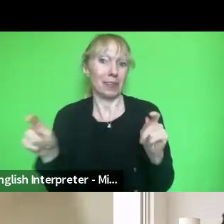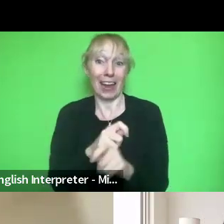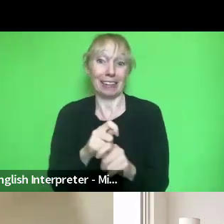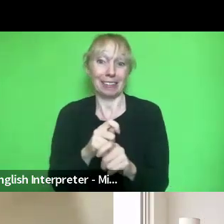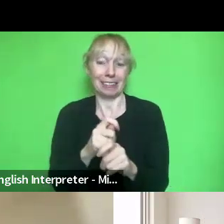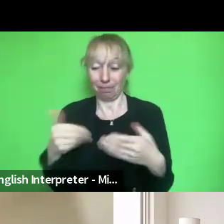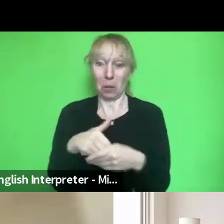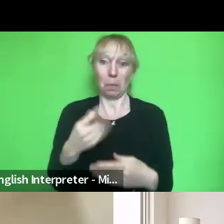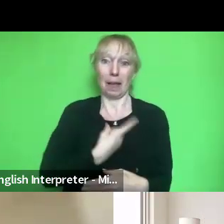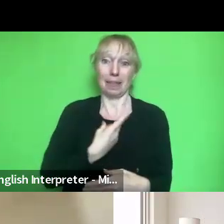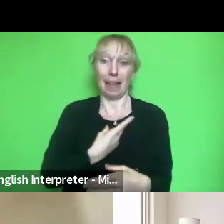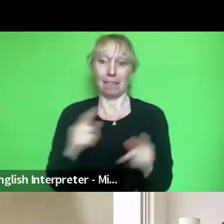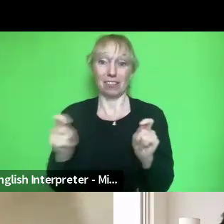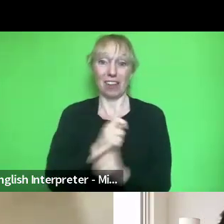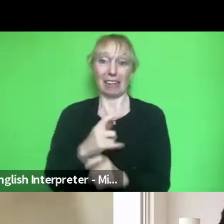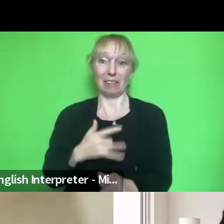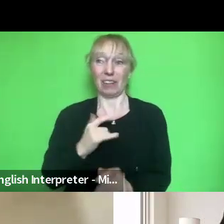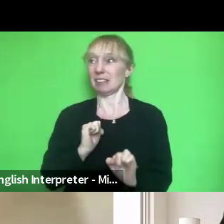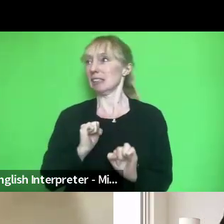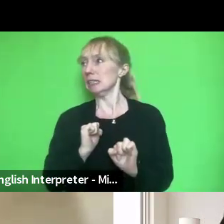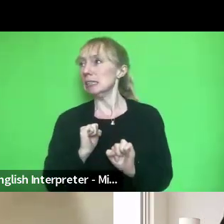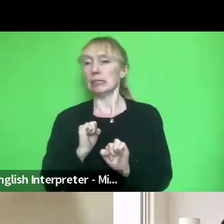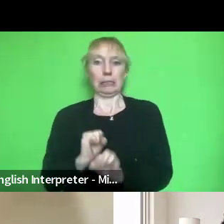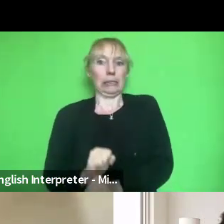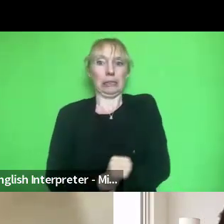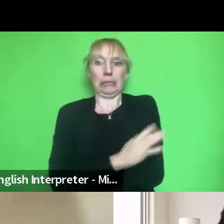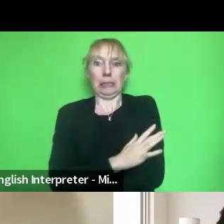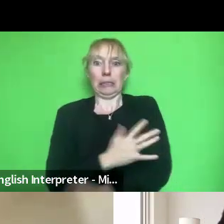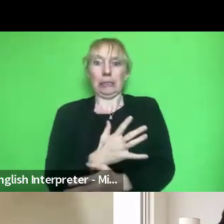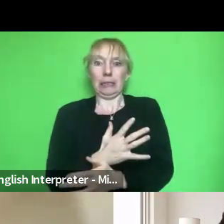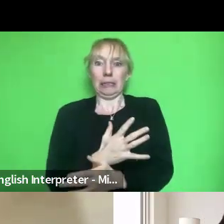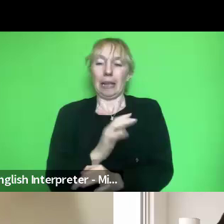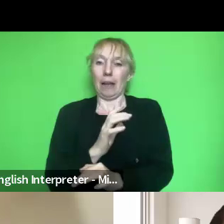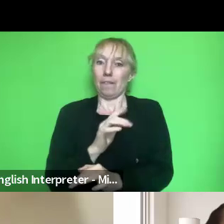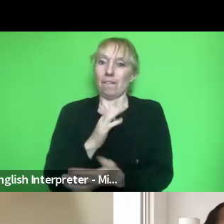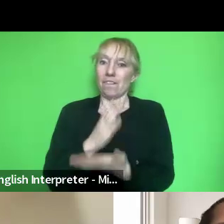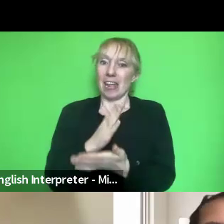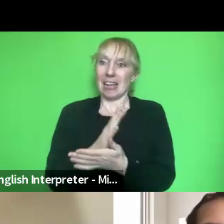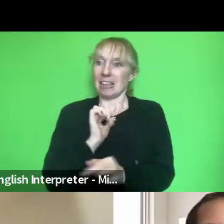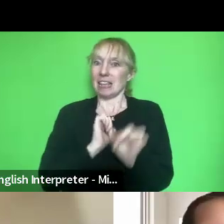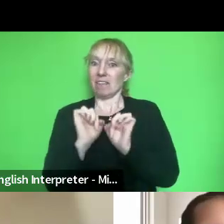Change can often feel unwelcome, so a lot of the resistance that you'll face will actually be in the form, particularly if it's internal, like policies,